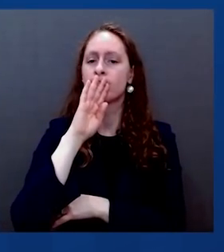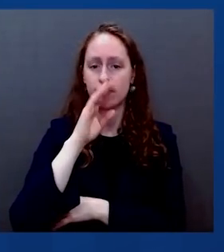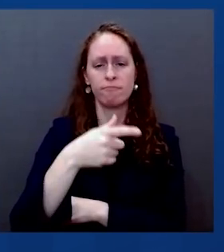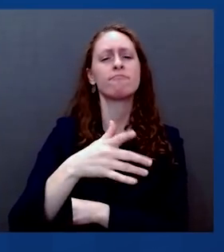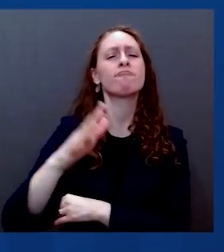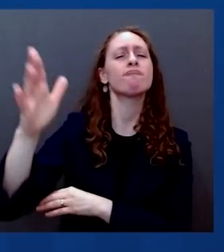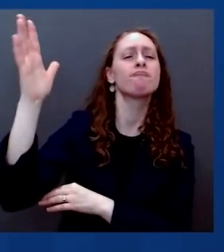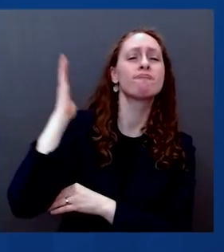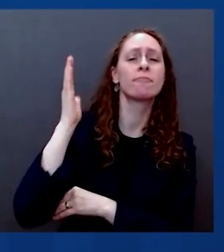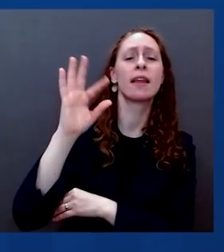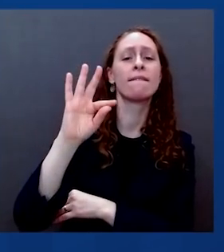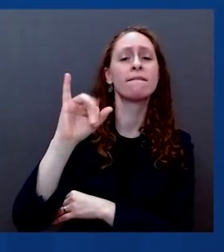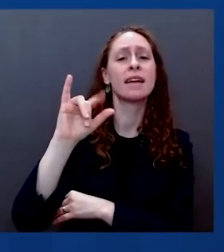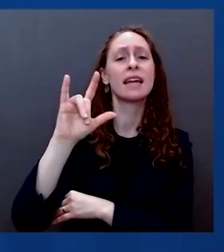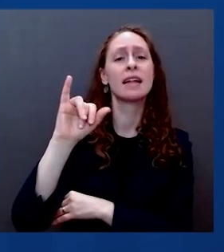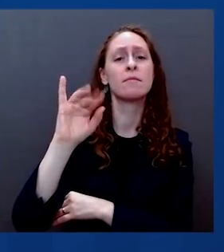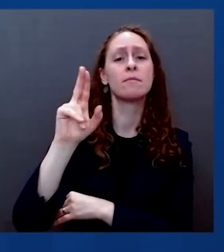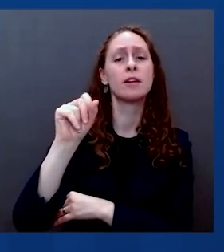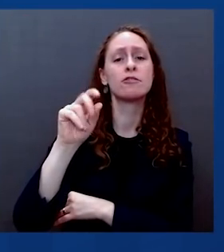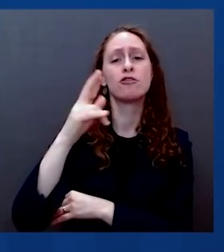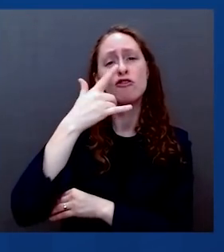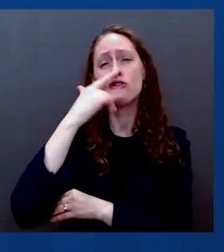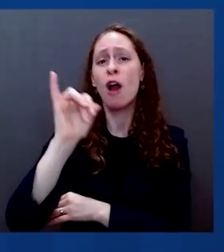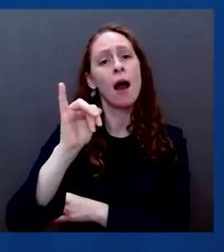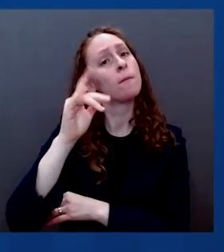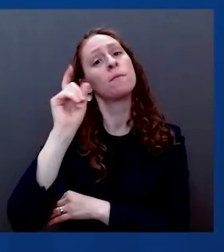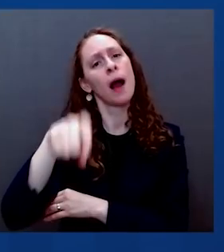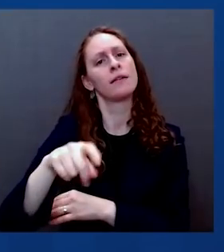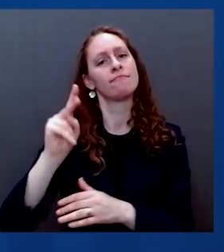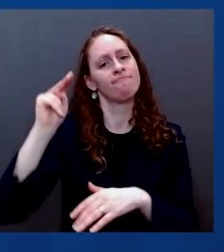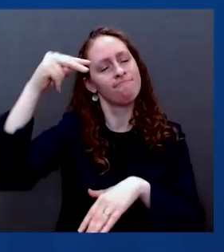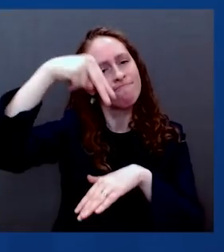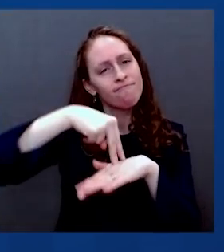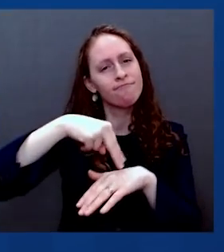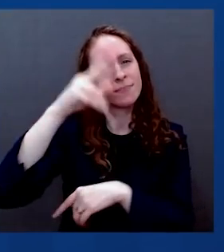and sometimes it took hours. And when they sat down, if no one immediately stood up,